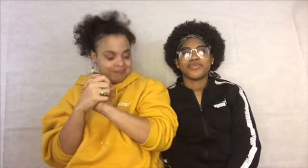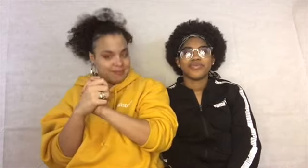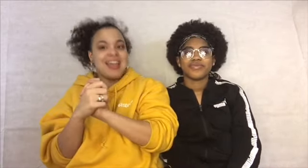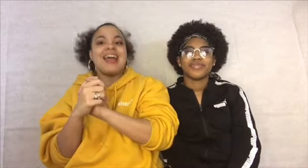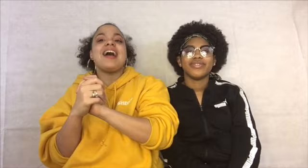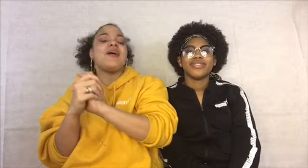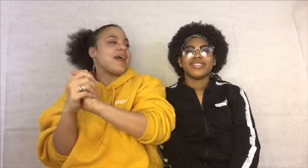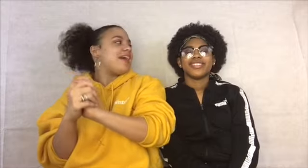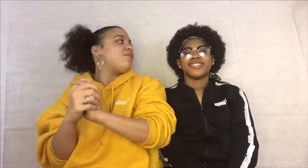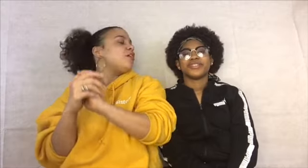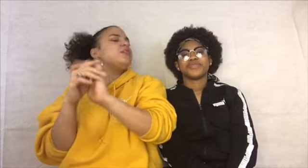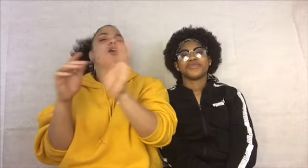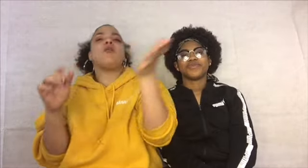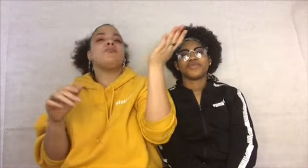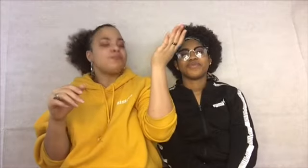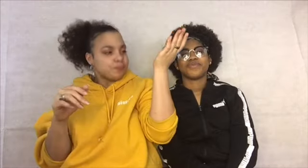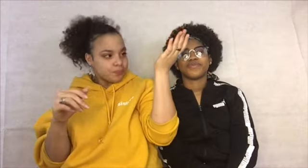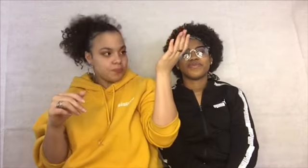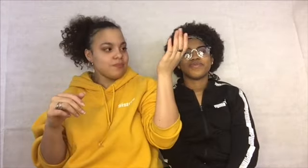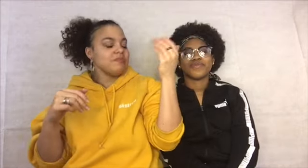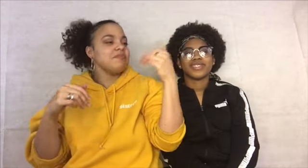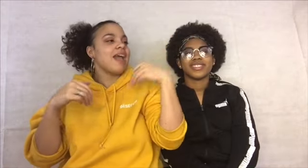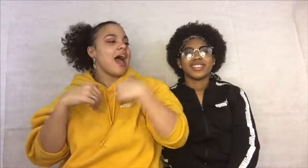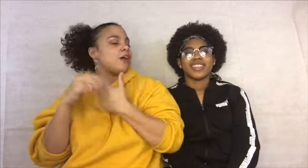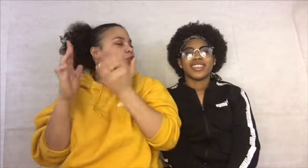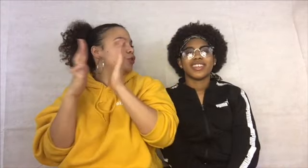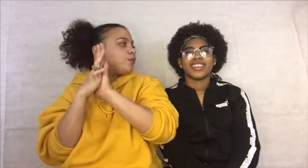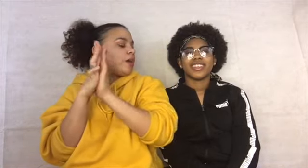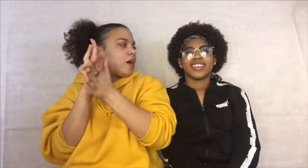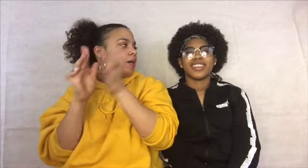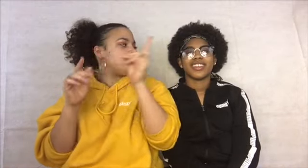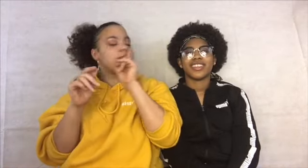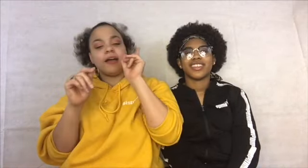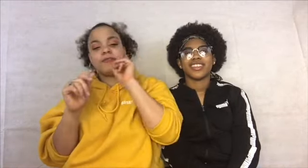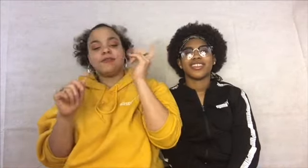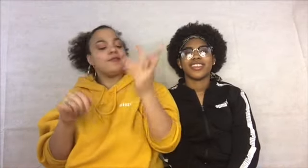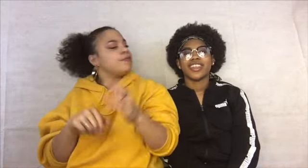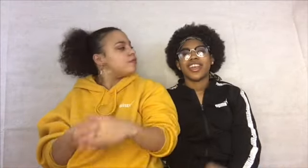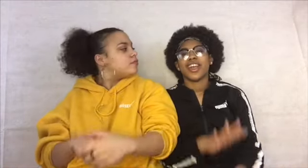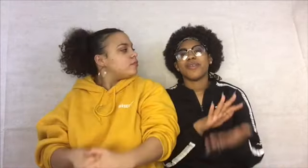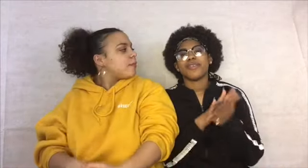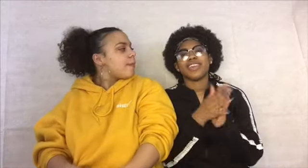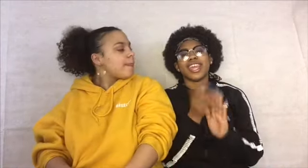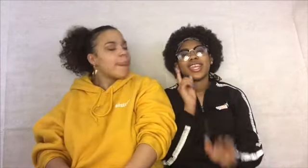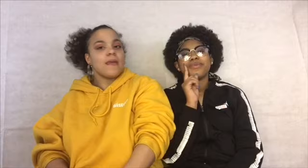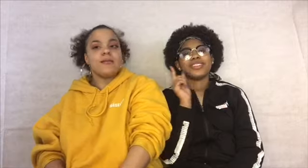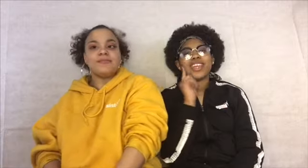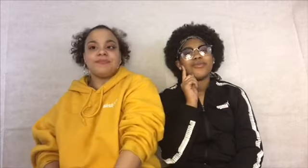okay so how did you become deaf ? I became deaf when